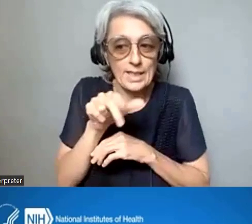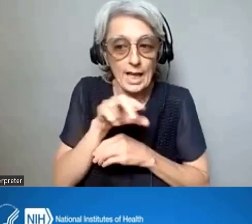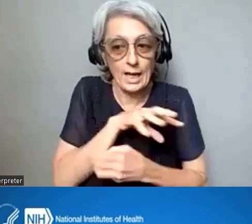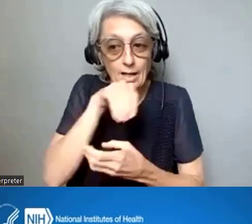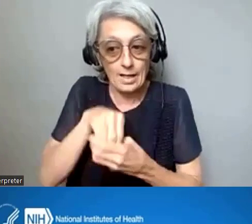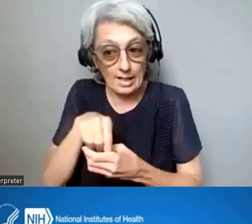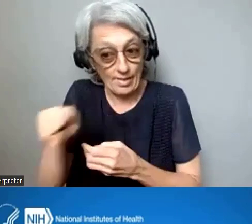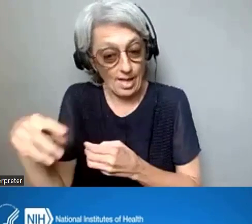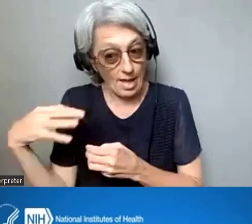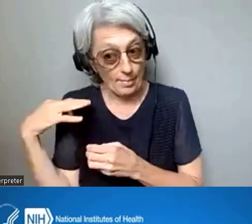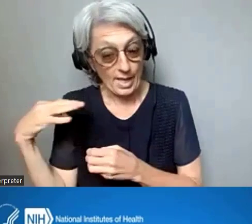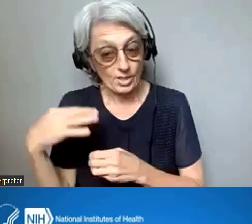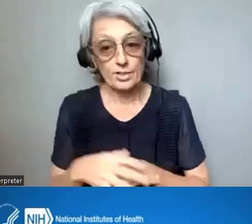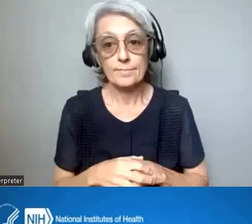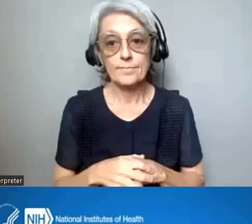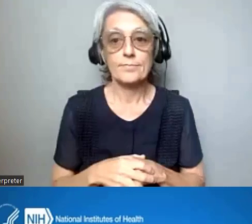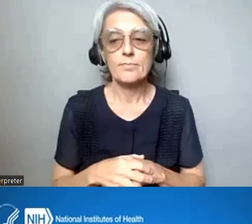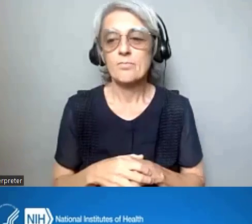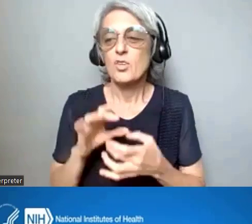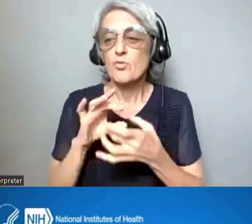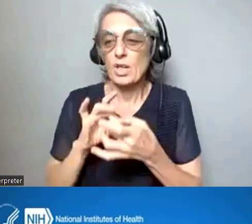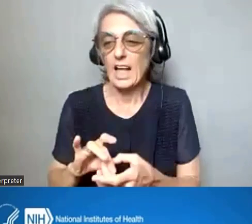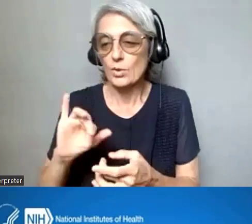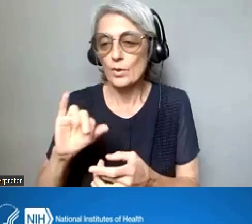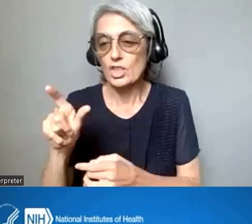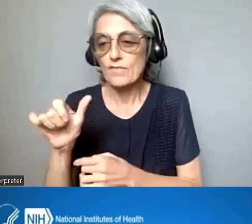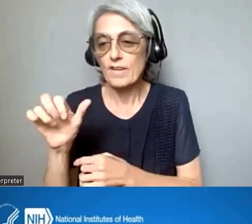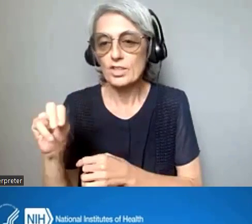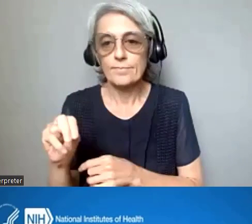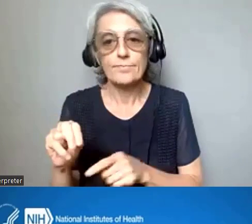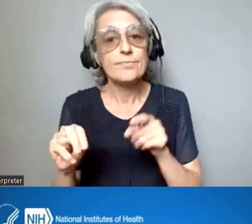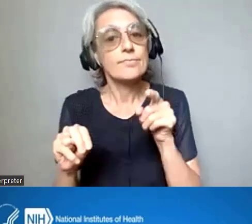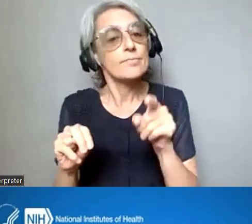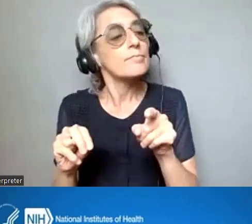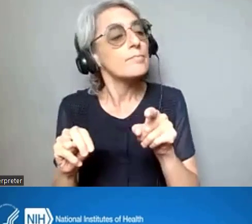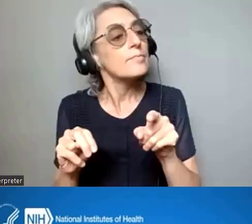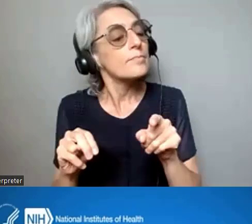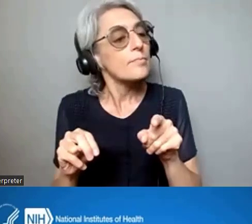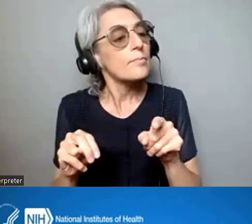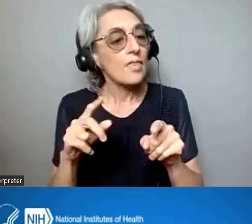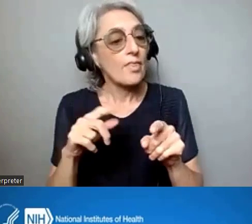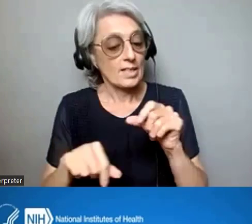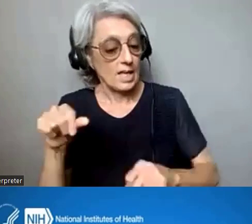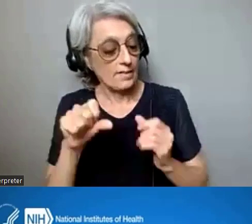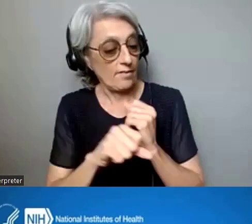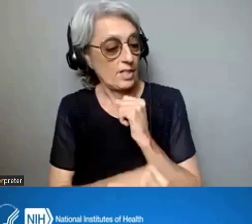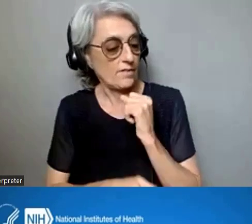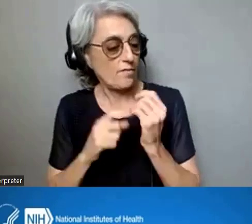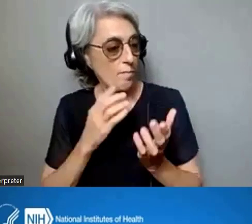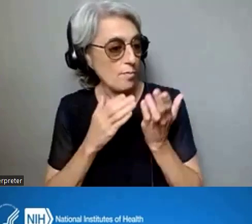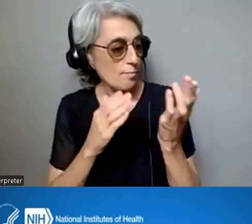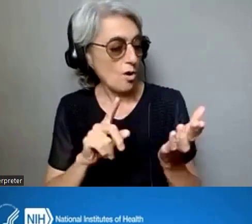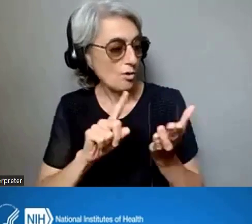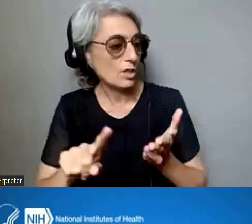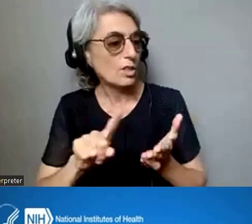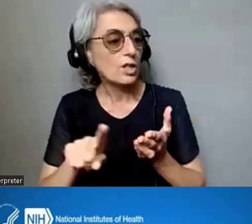Liz Perruccio: Thank you. This is ... The scientific foundation for the proposed research should be established using preliminary data,